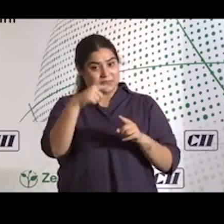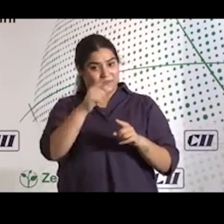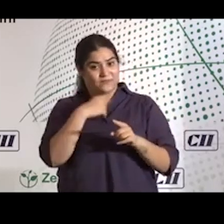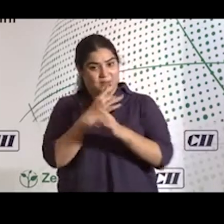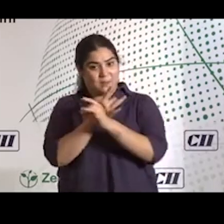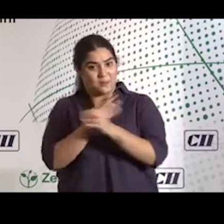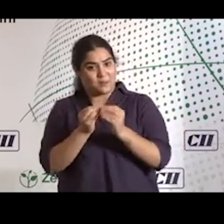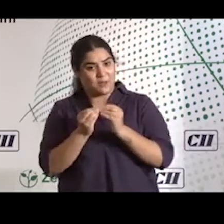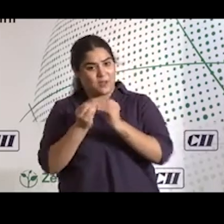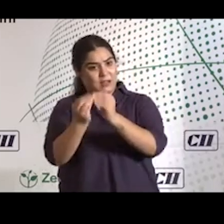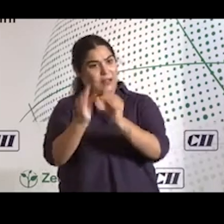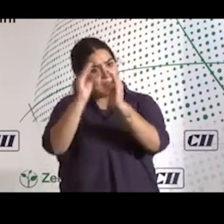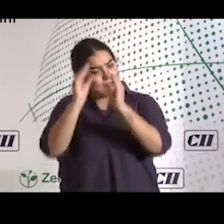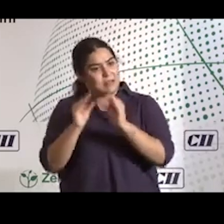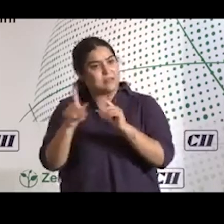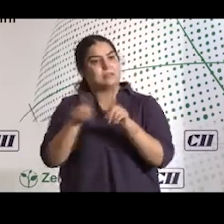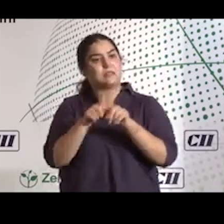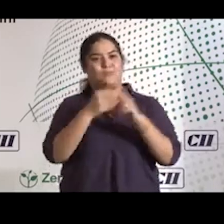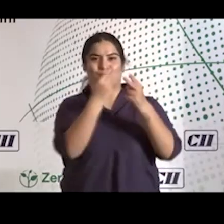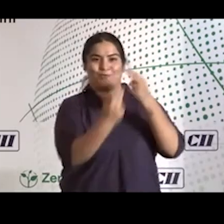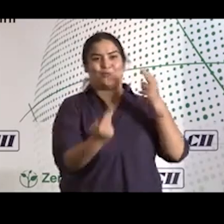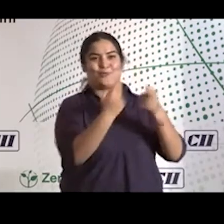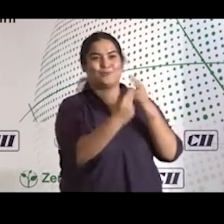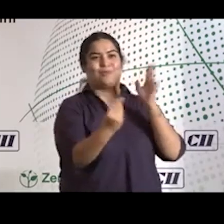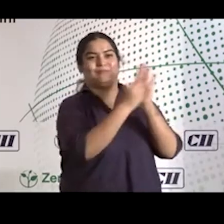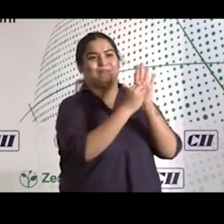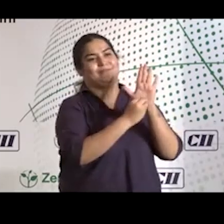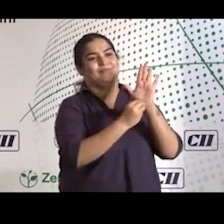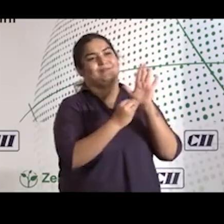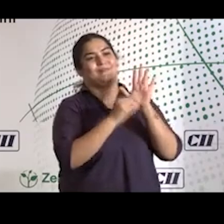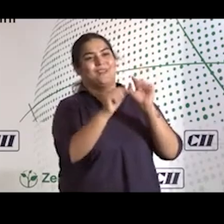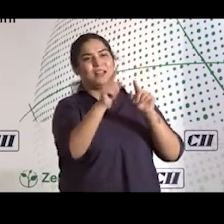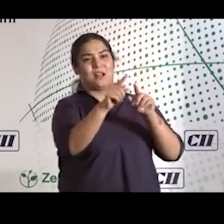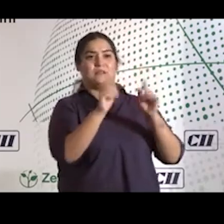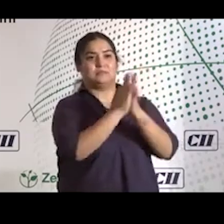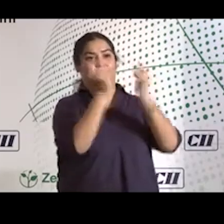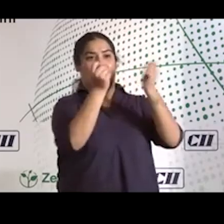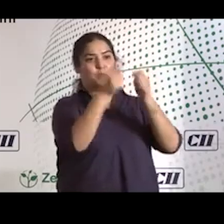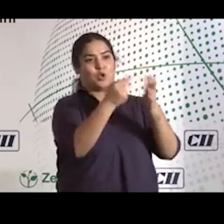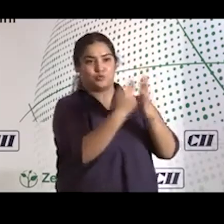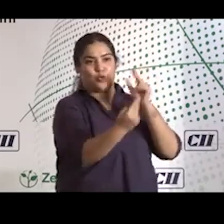a lot of success stories glorified, celebrated and they should be.